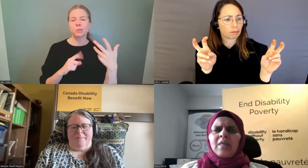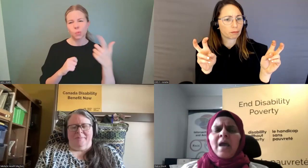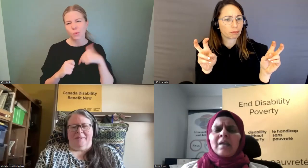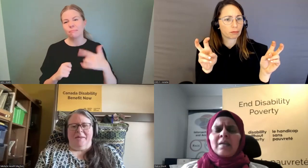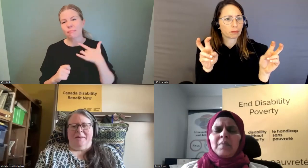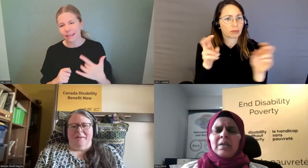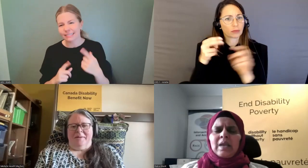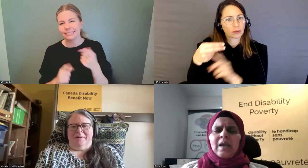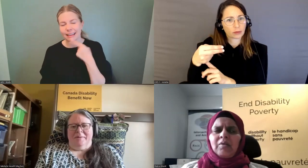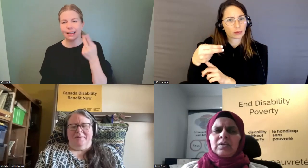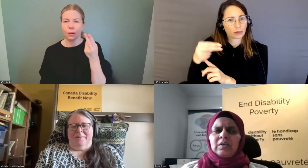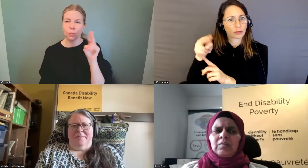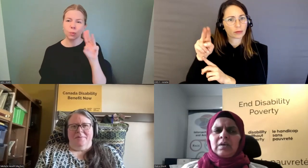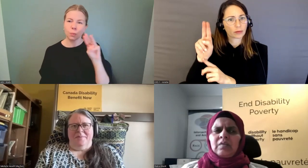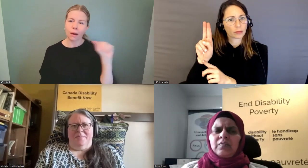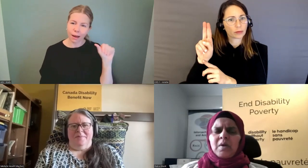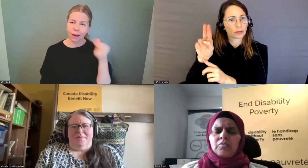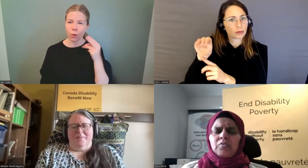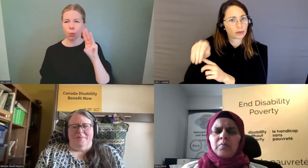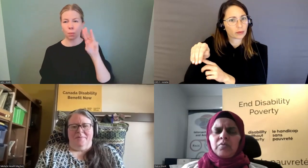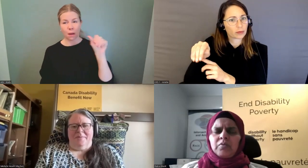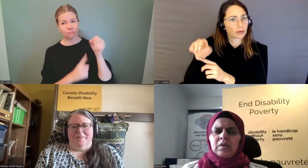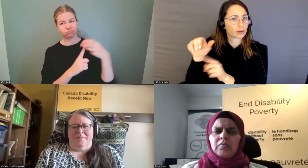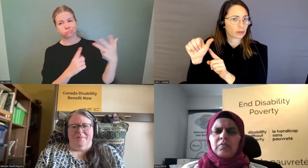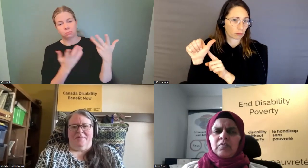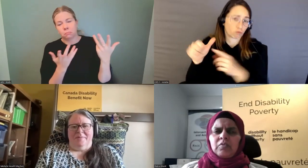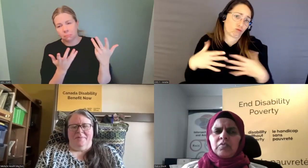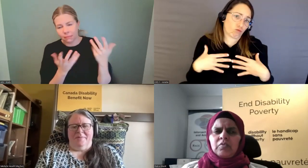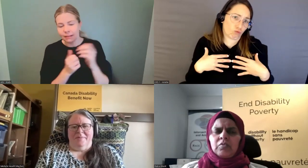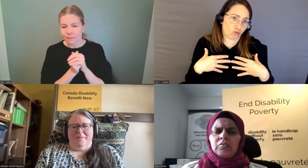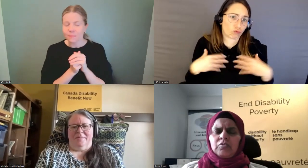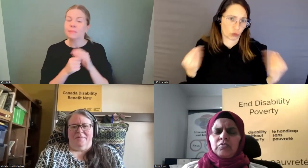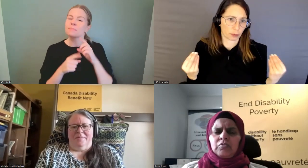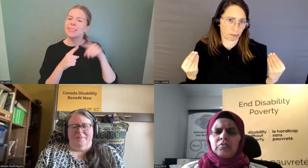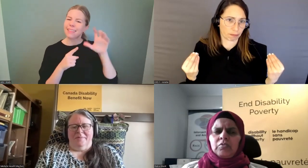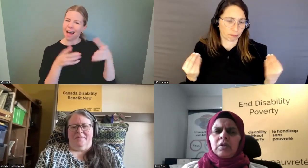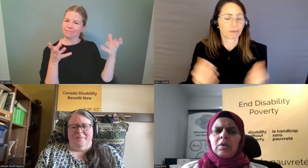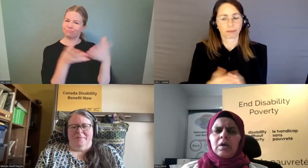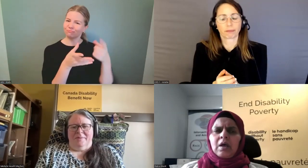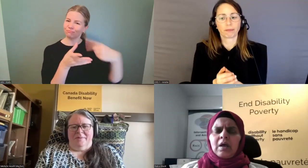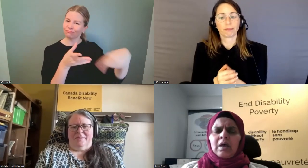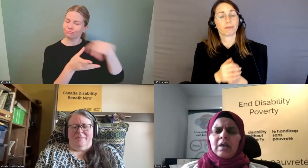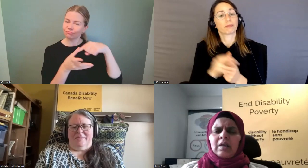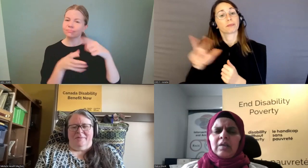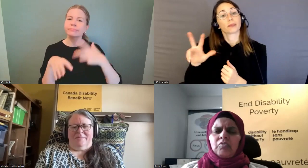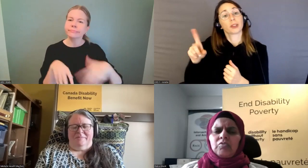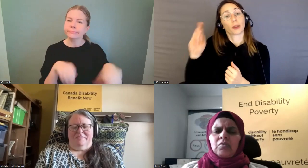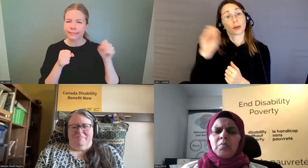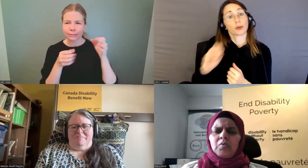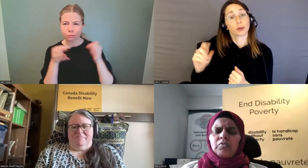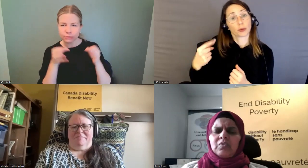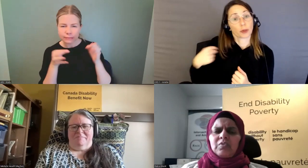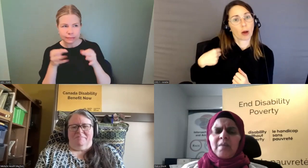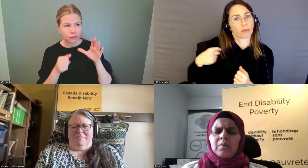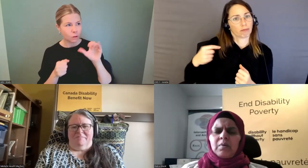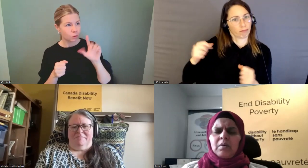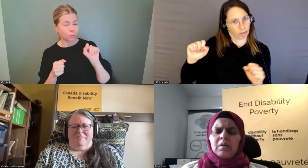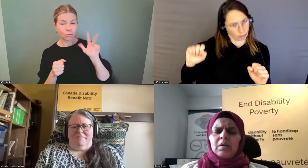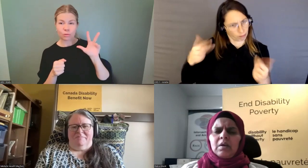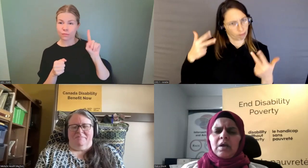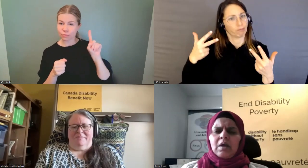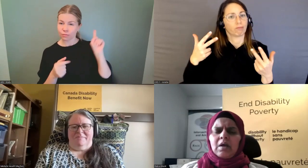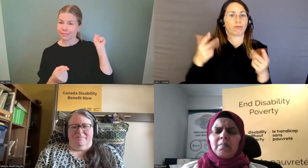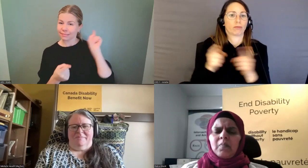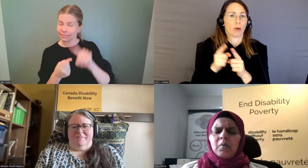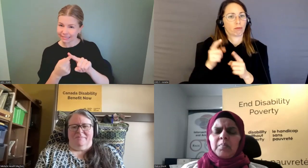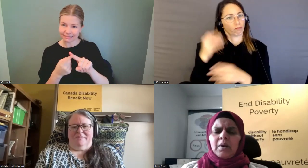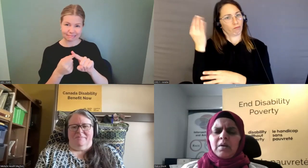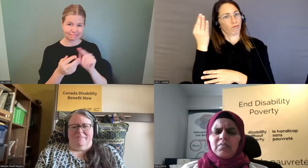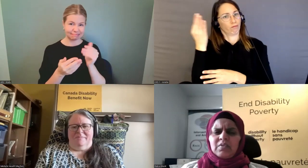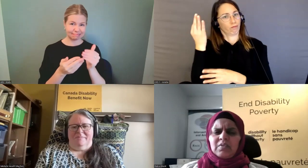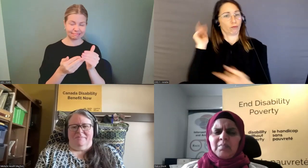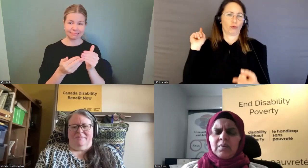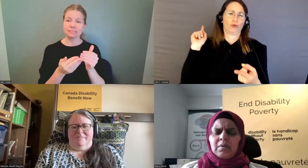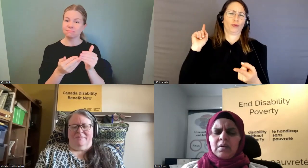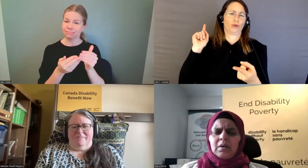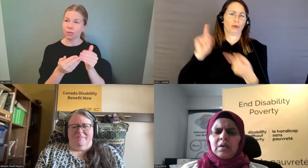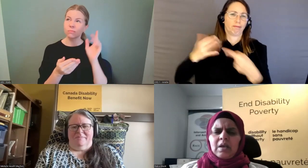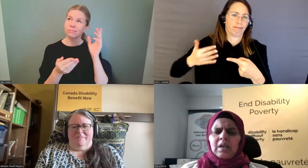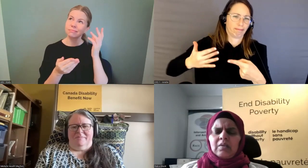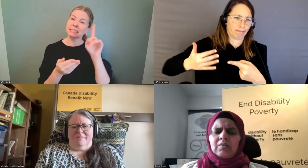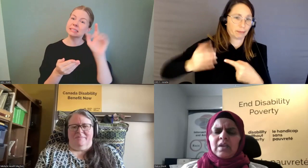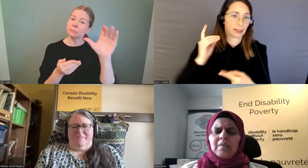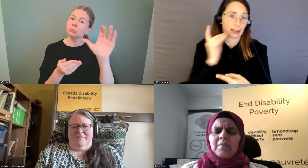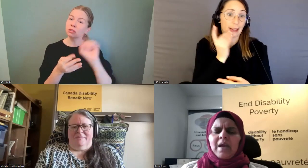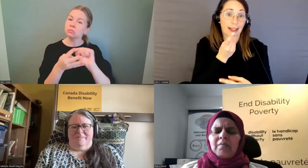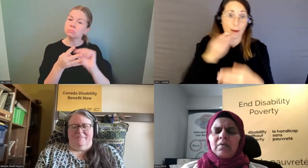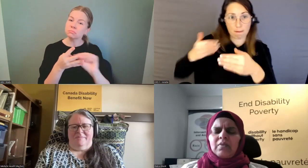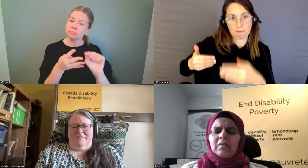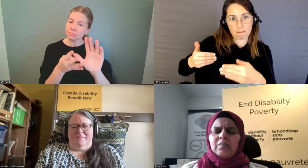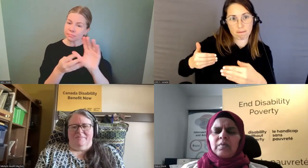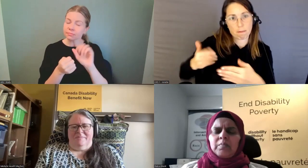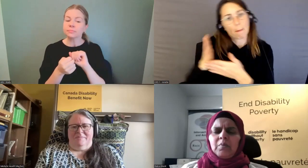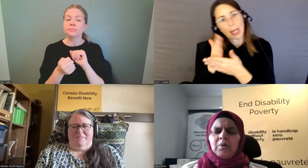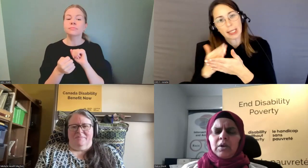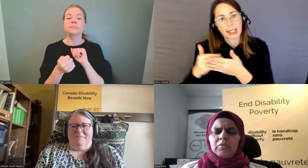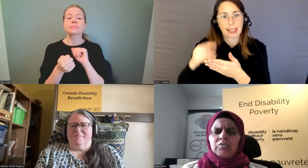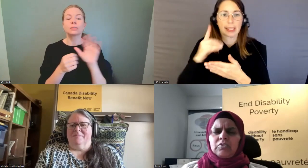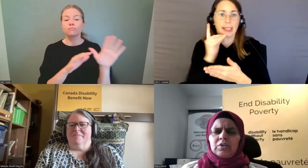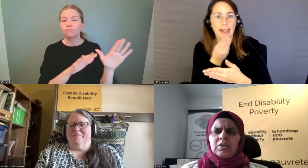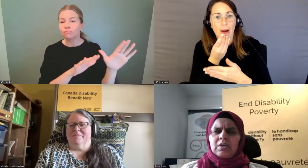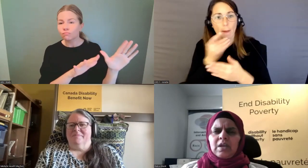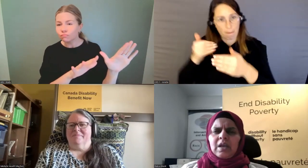THAT COMMITTEE HELD HEARINGS INTO A PART OF DECEMBER AND CAME BACK WITH ITS REPORT.